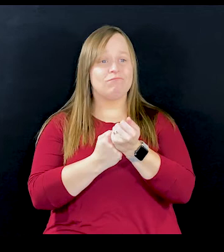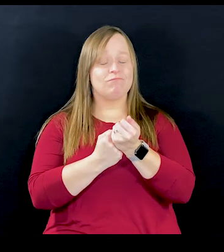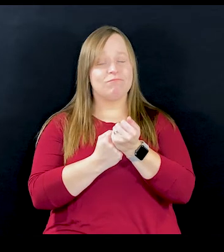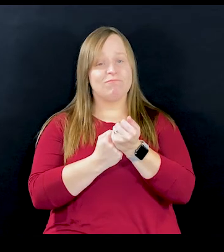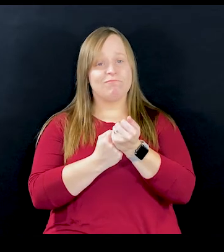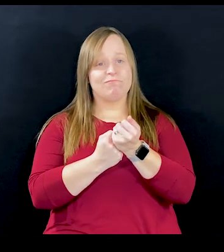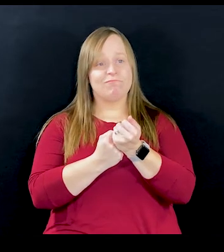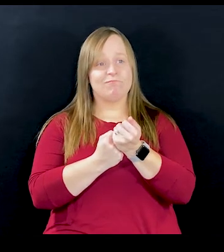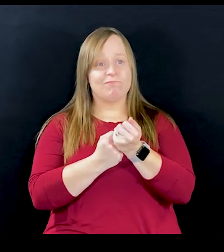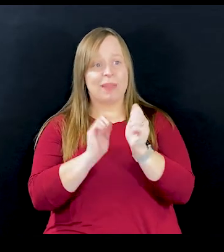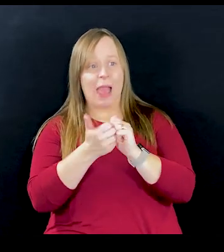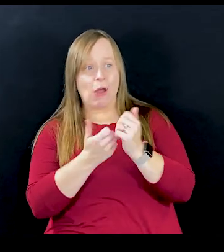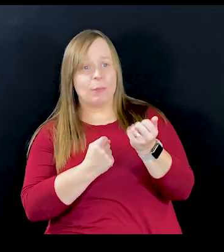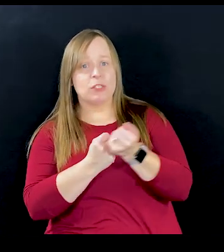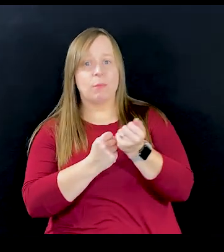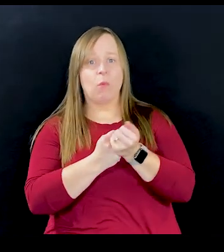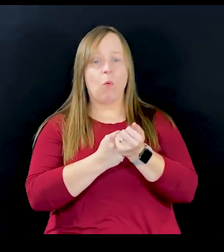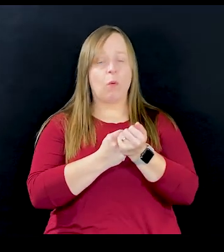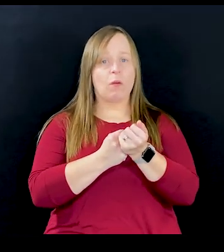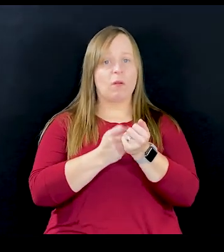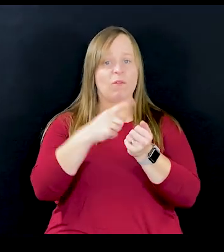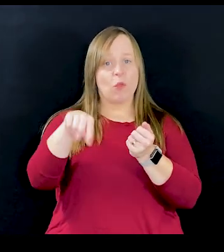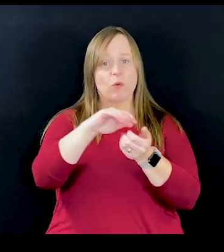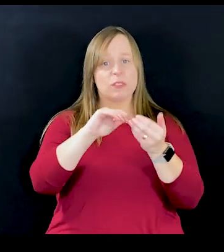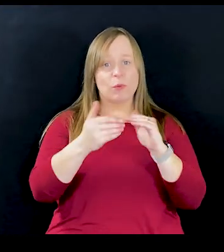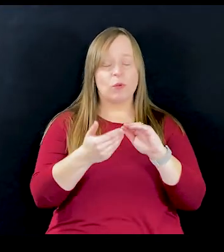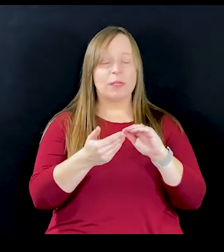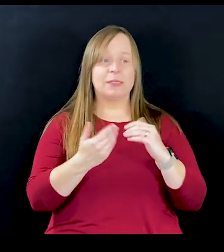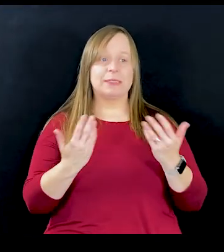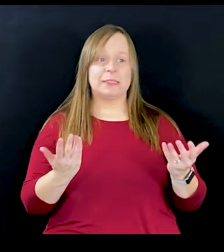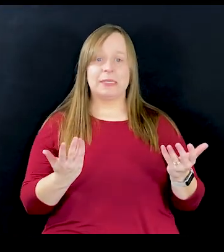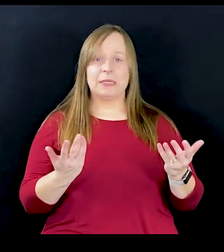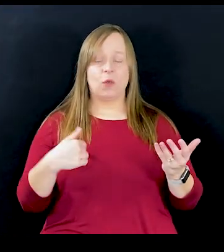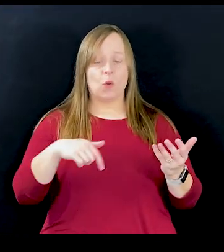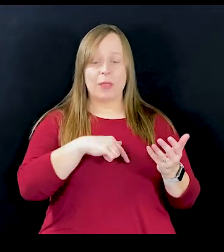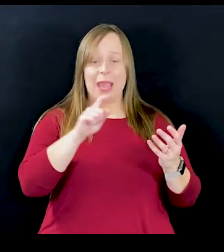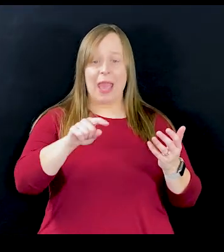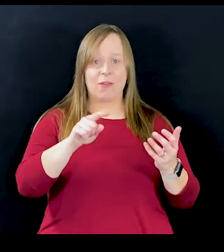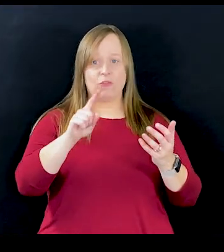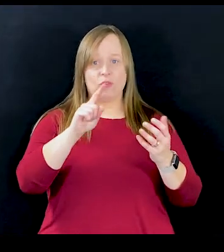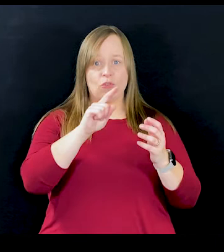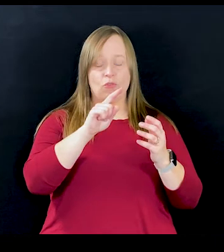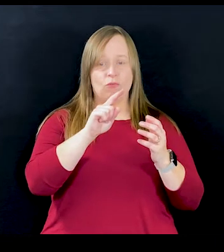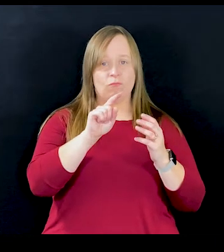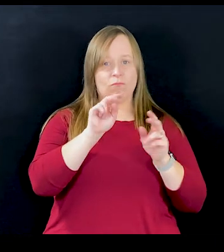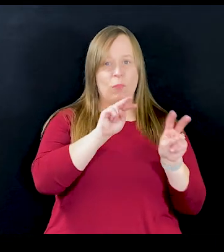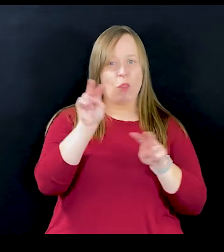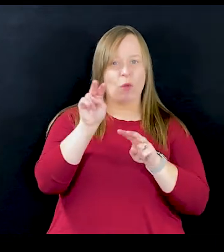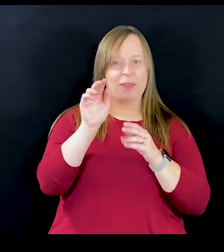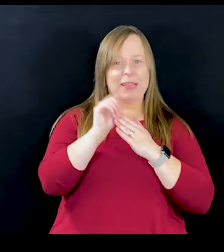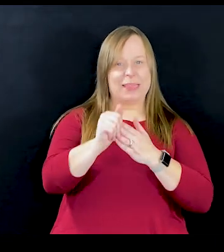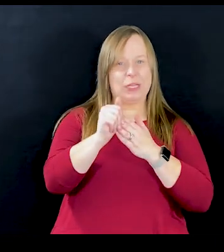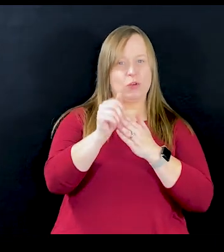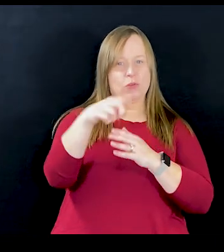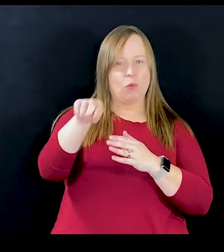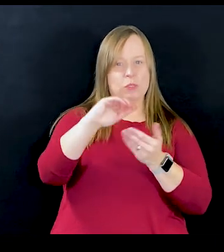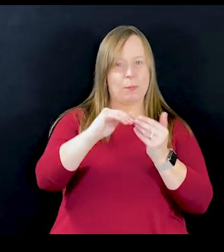being supportive of marginalized communities. We have to look also to the leaders of those communities.